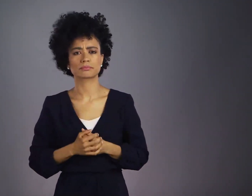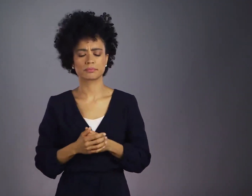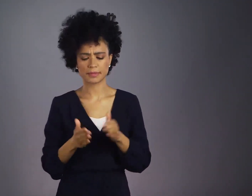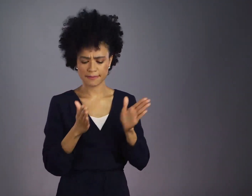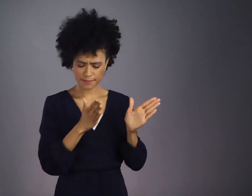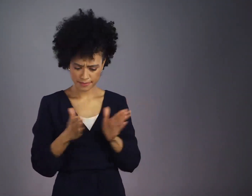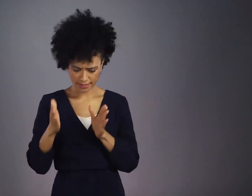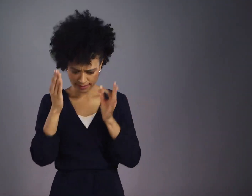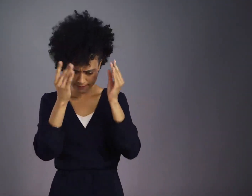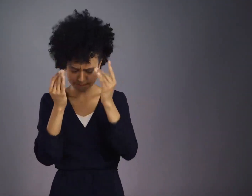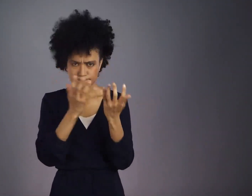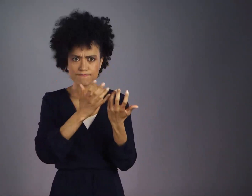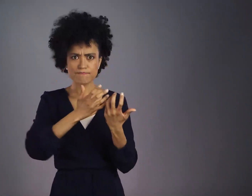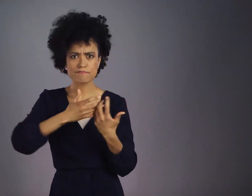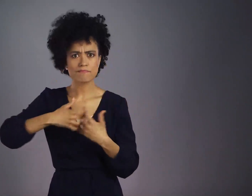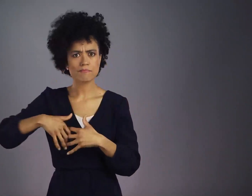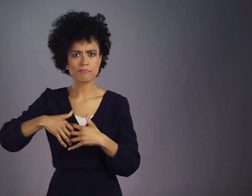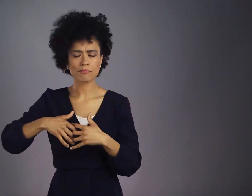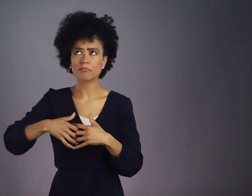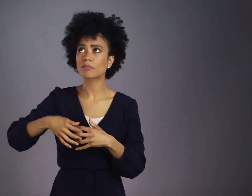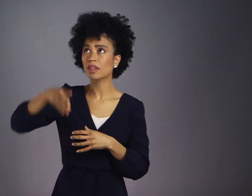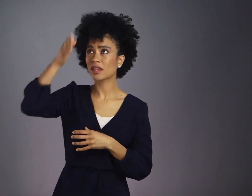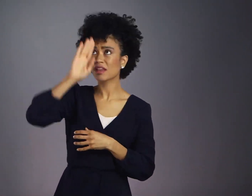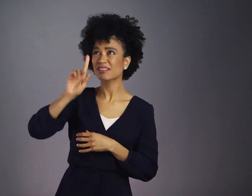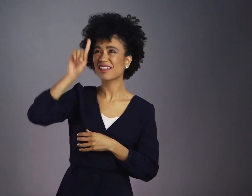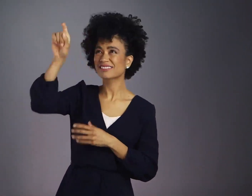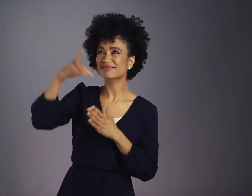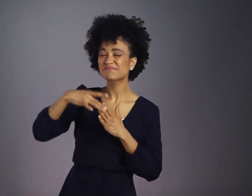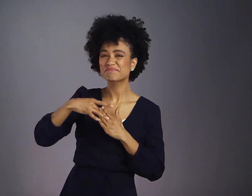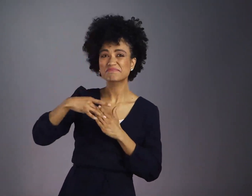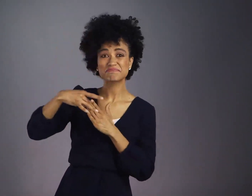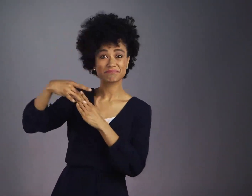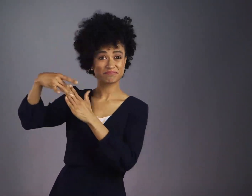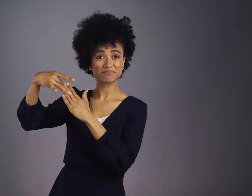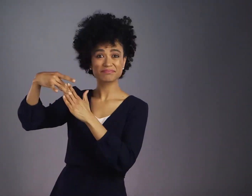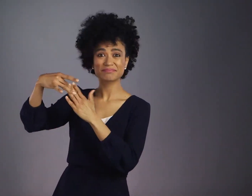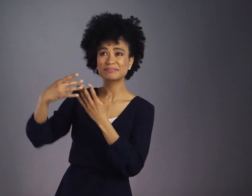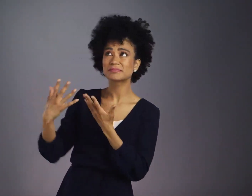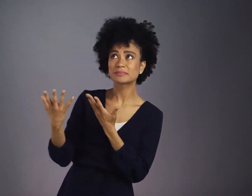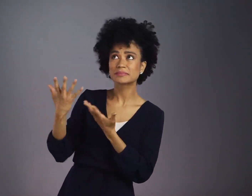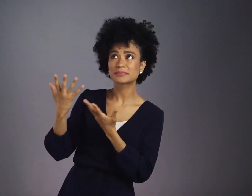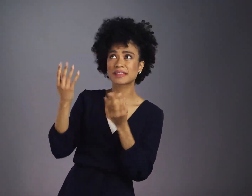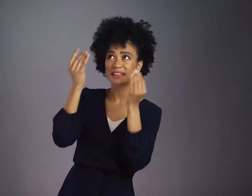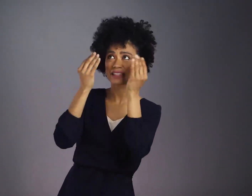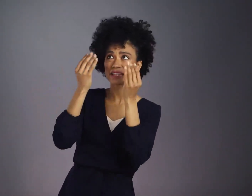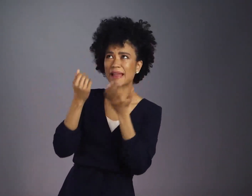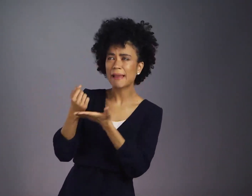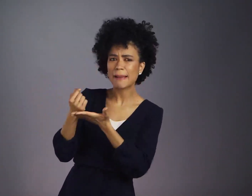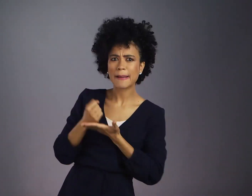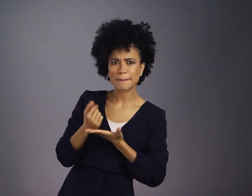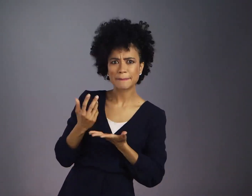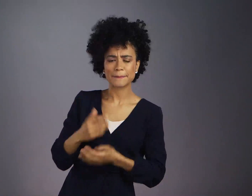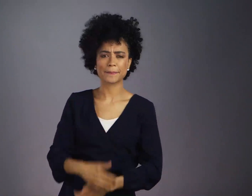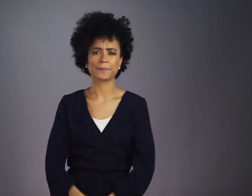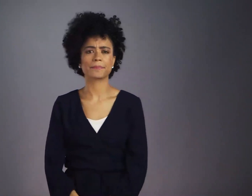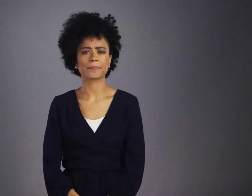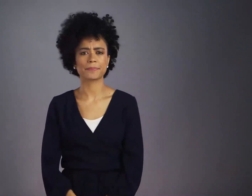We consider our plans for the day. Before we begin, we ask God to direct our thinking,